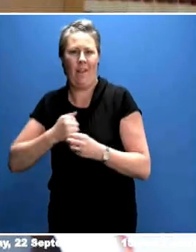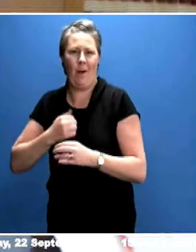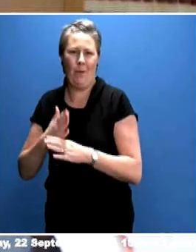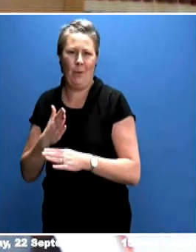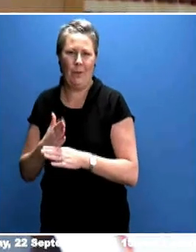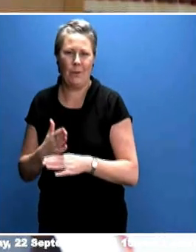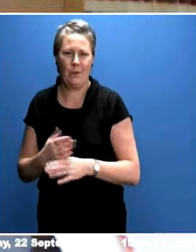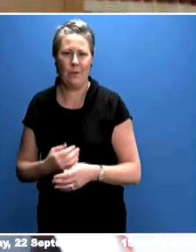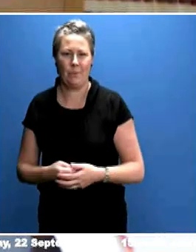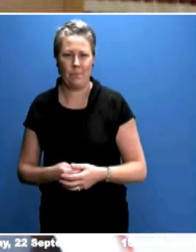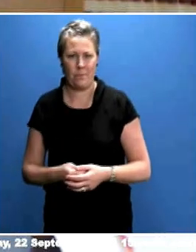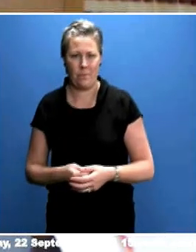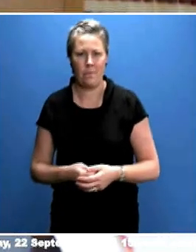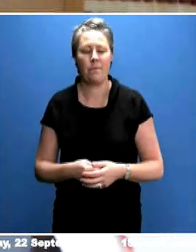Just a last question, Chair.